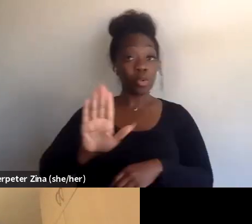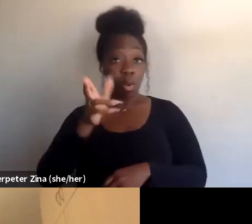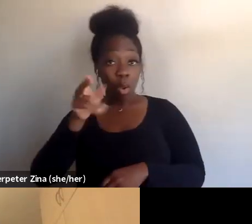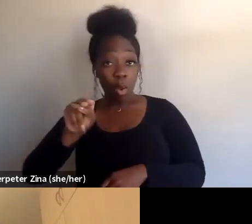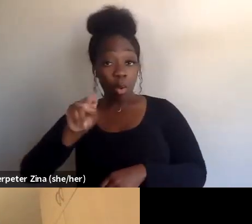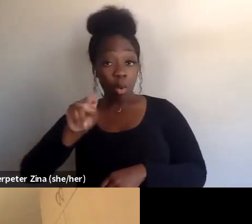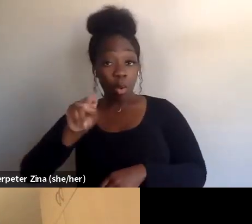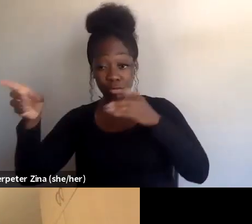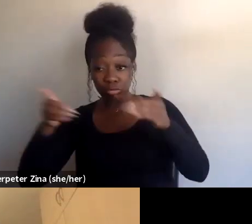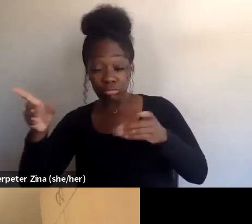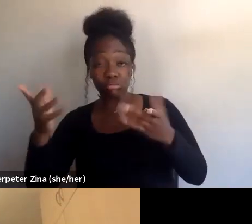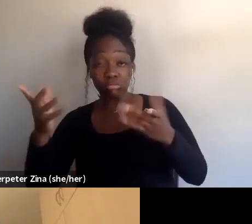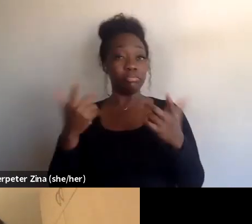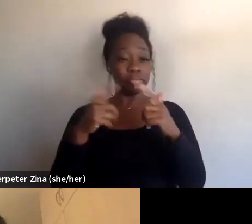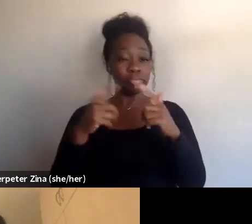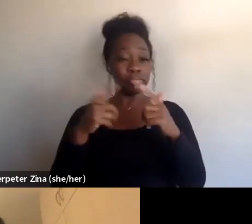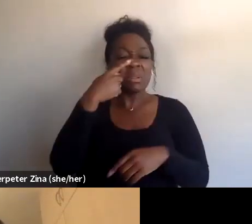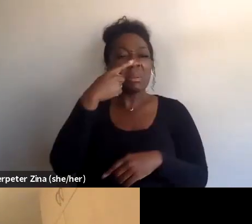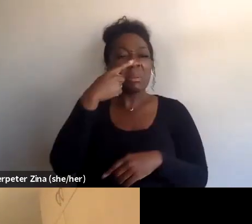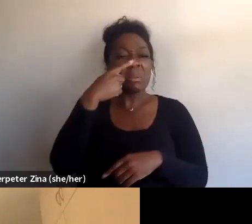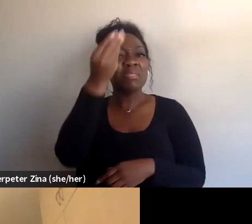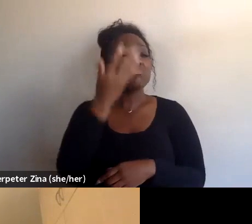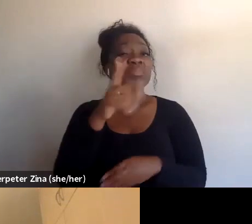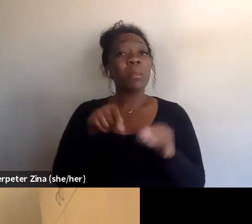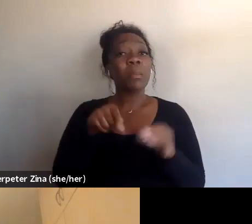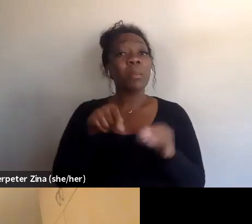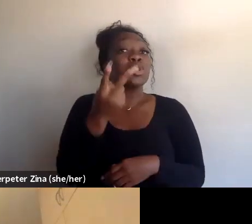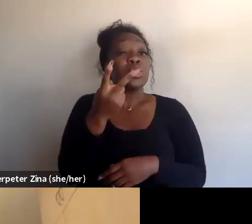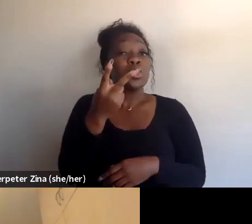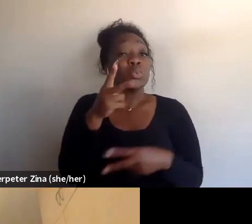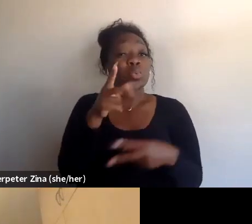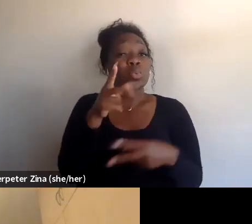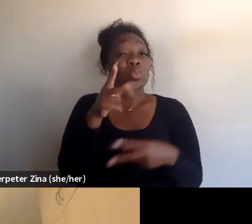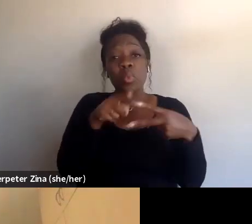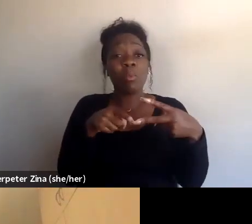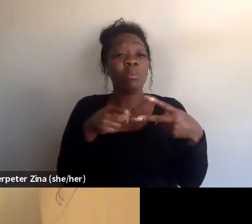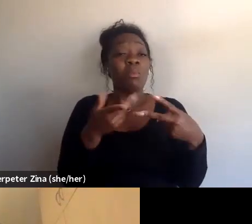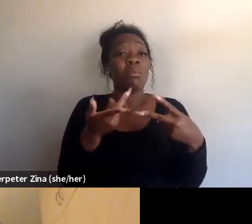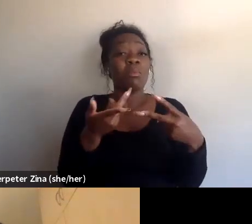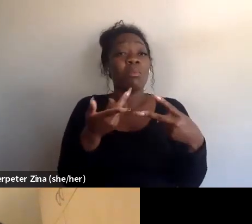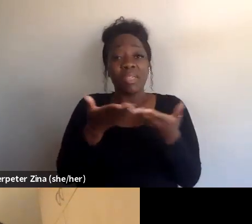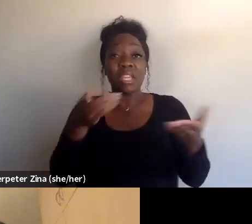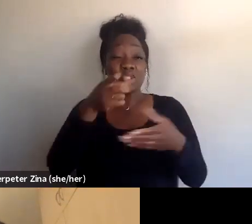Why don't you tell us a little bit about maybe two productions that you've worked on that are different and what the processes looked like